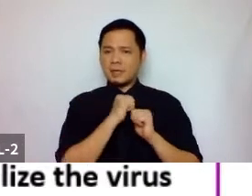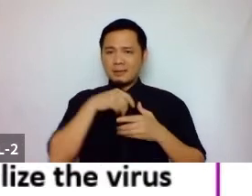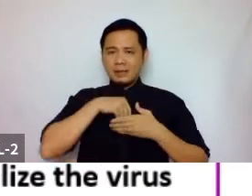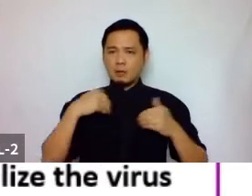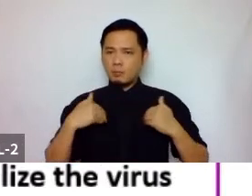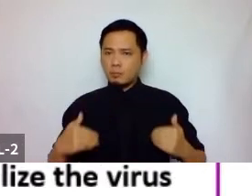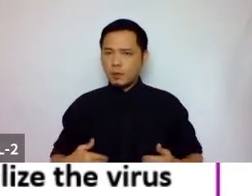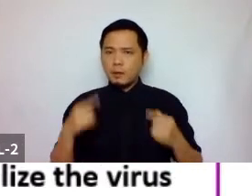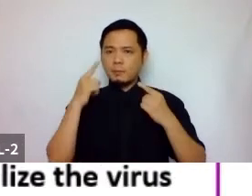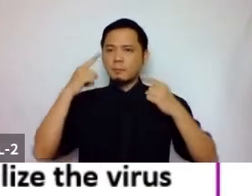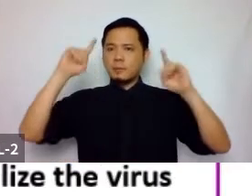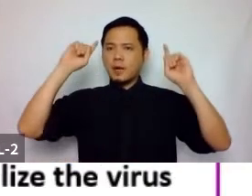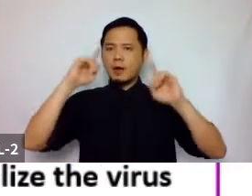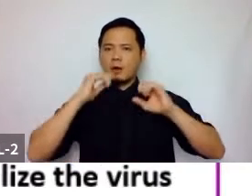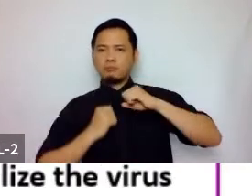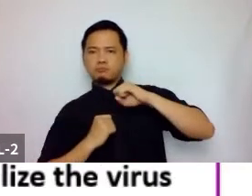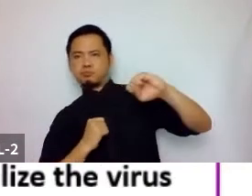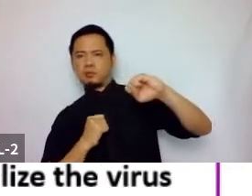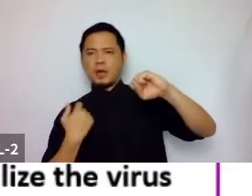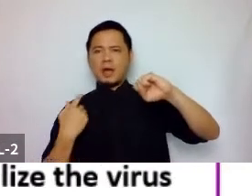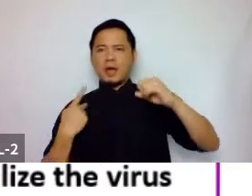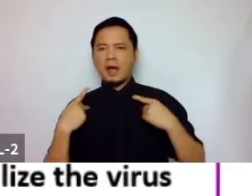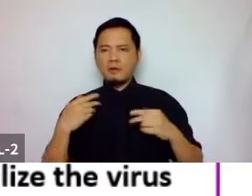We focus first on safety and then later on protection.